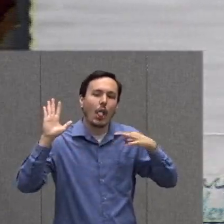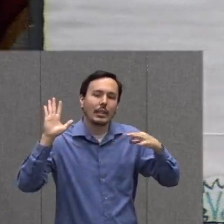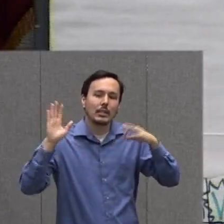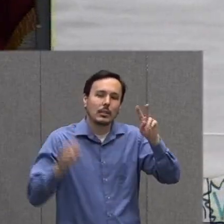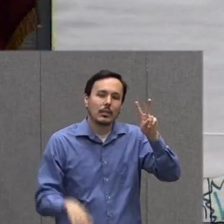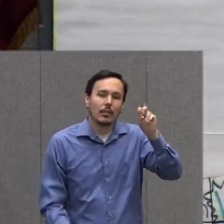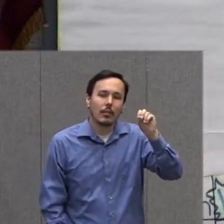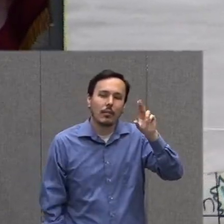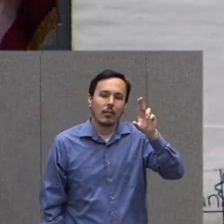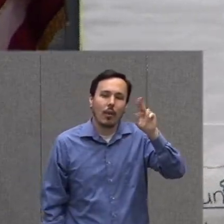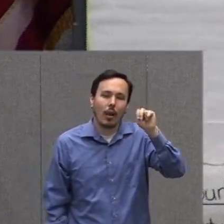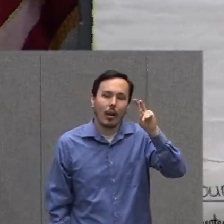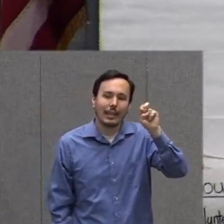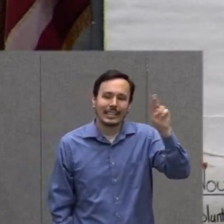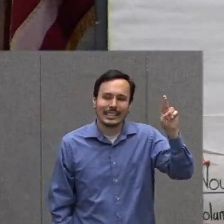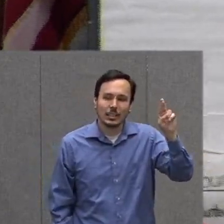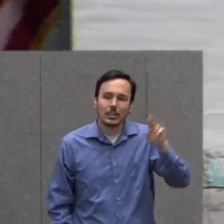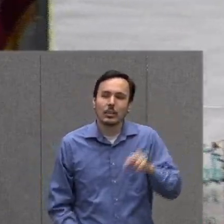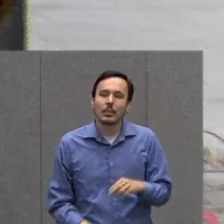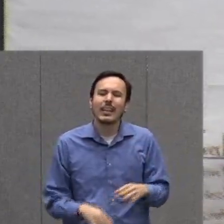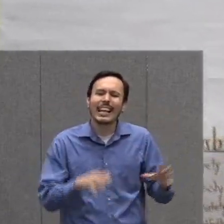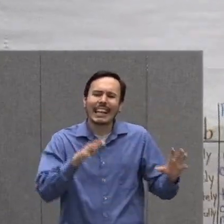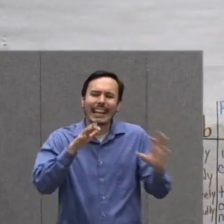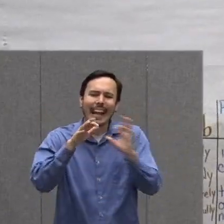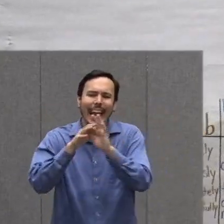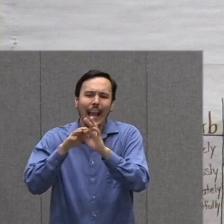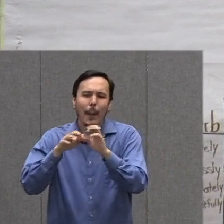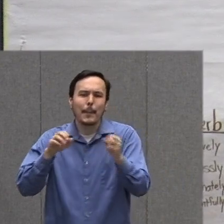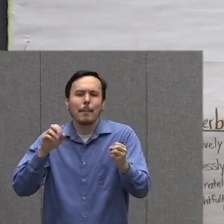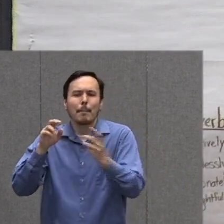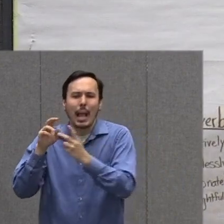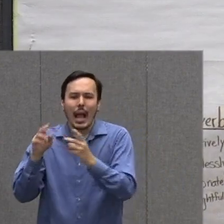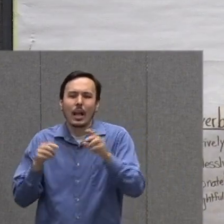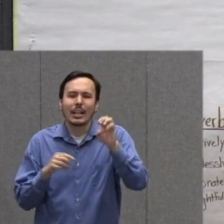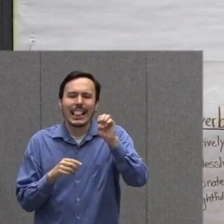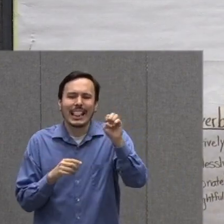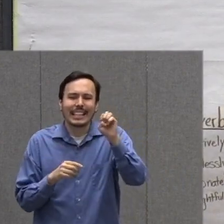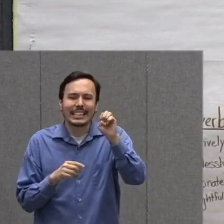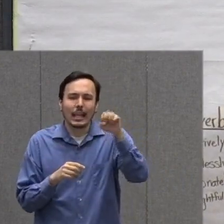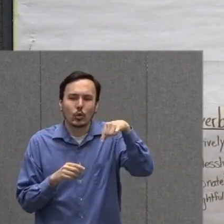It connects back to our essential question of how do people support their communities?